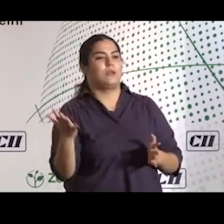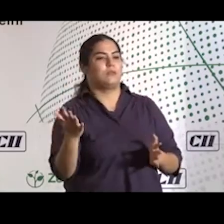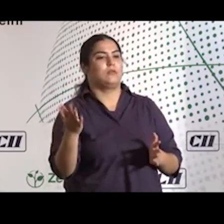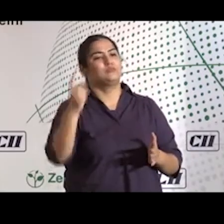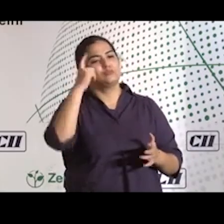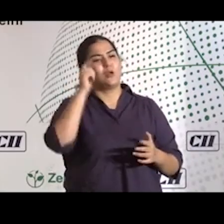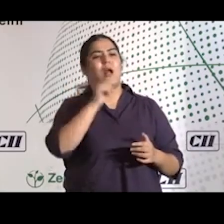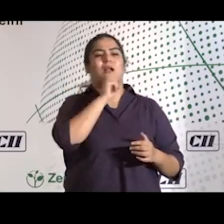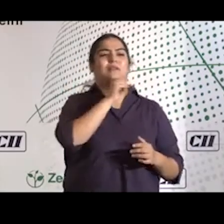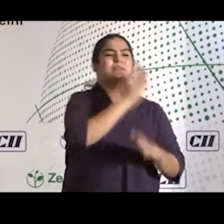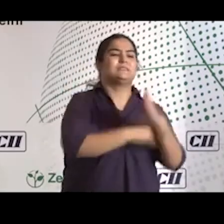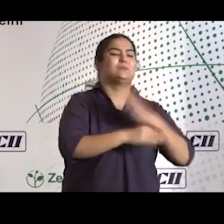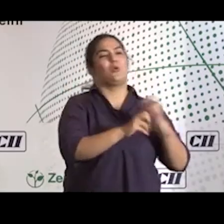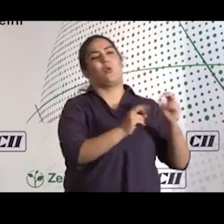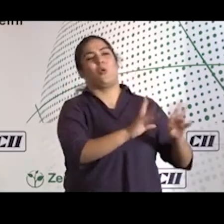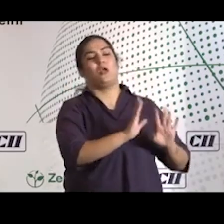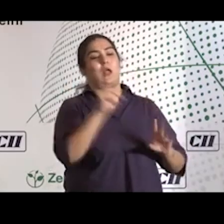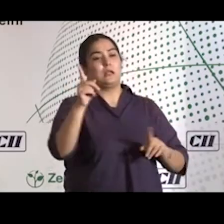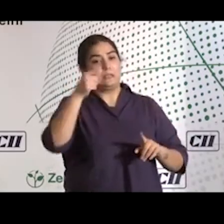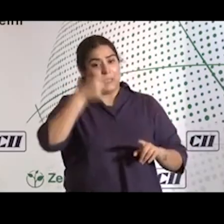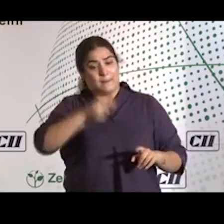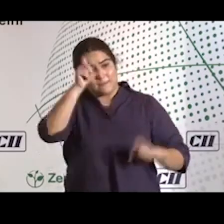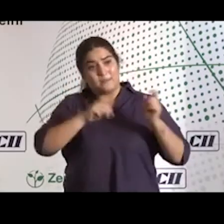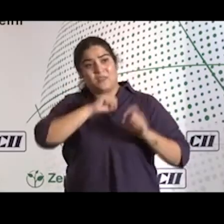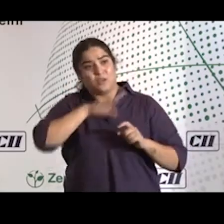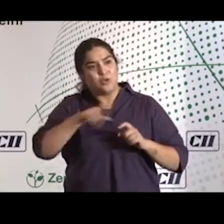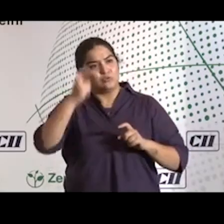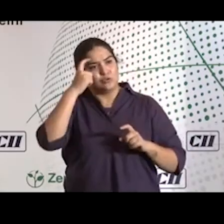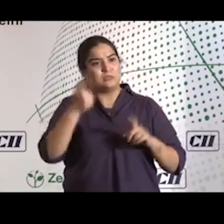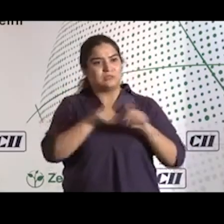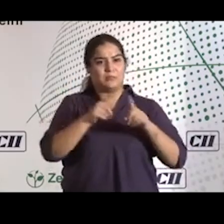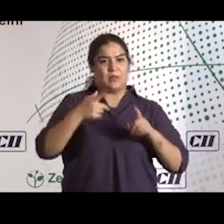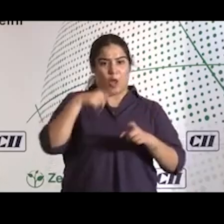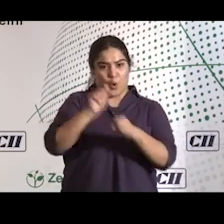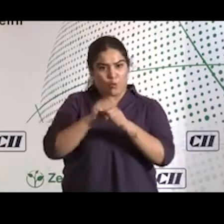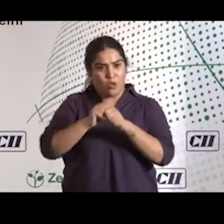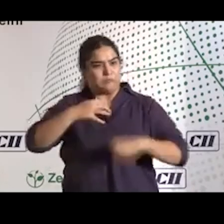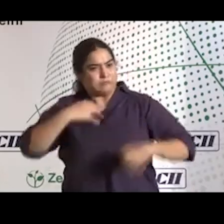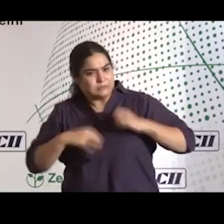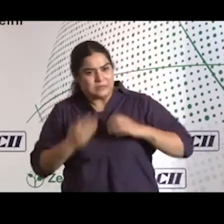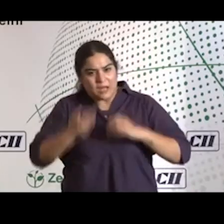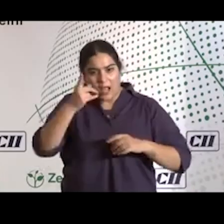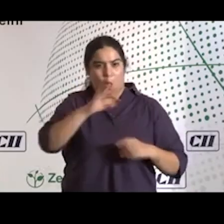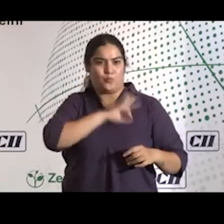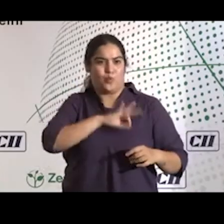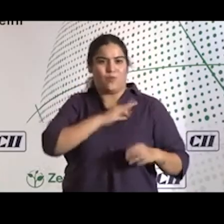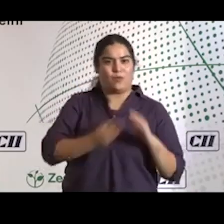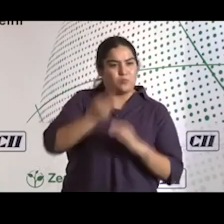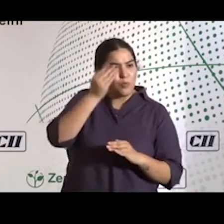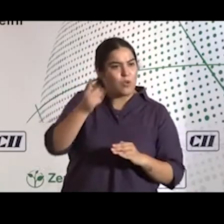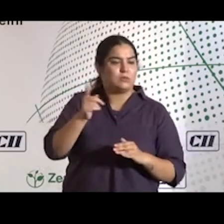because the young people are looking for excitement. They want sustainability, profitability. None of that is bank. So we